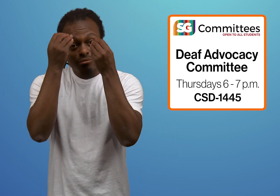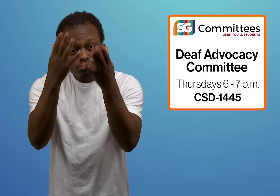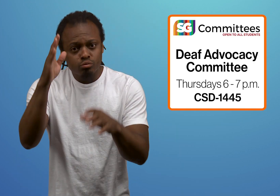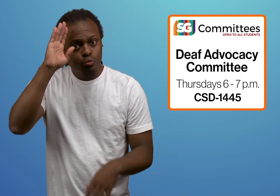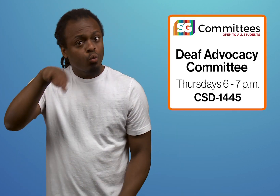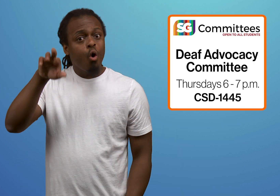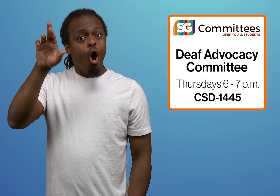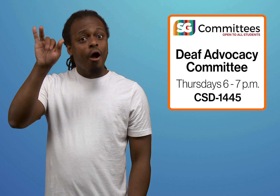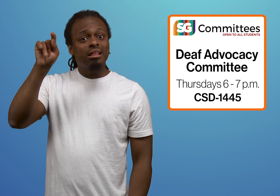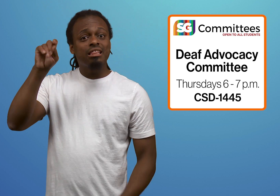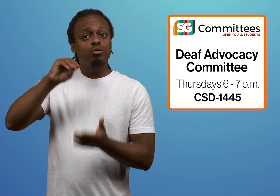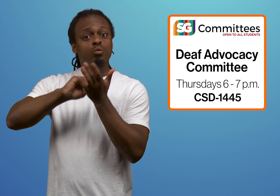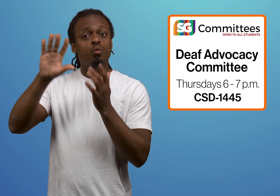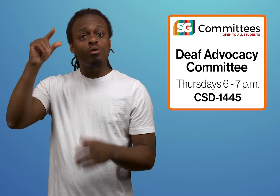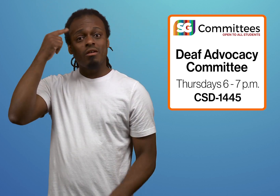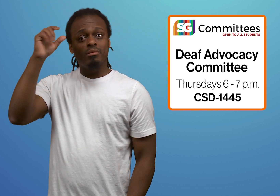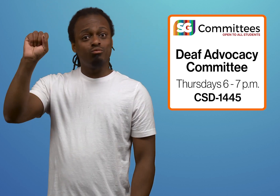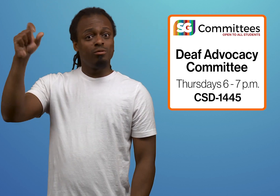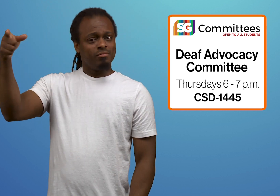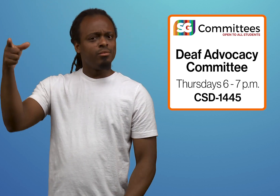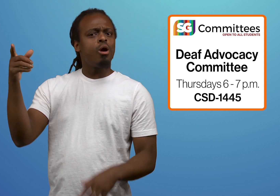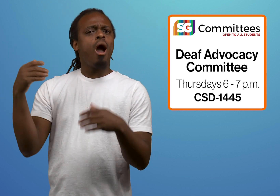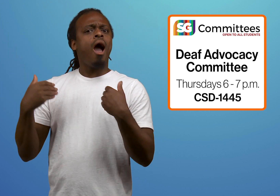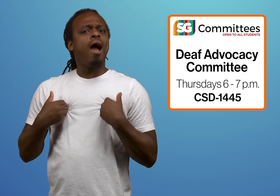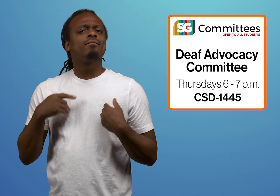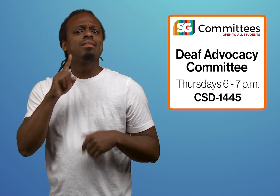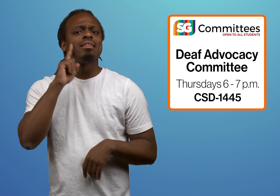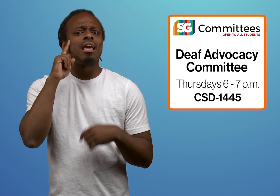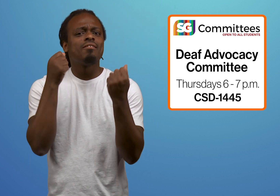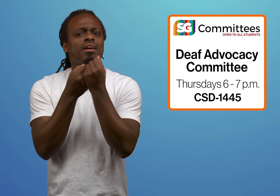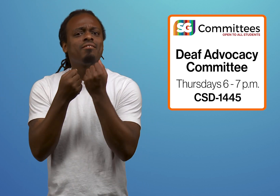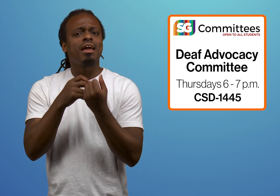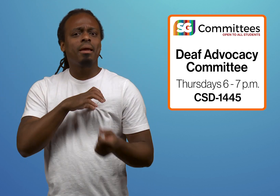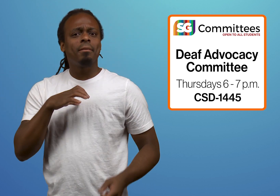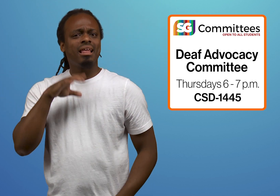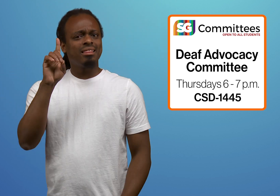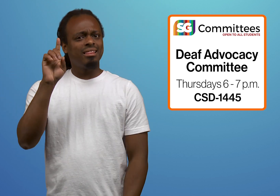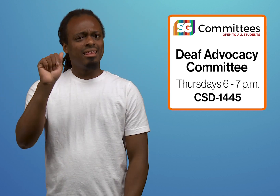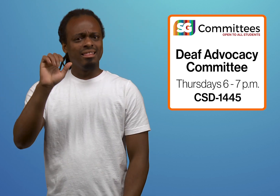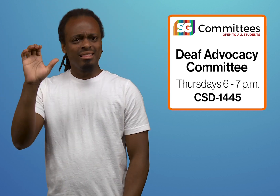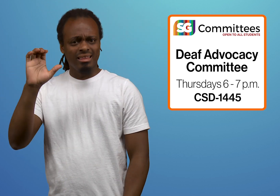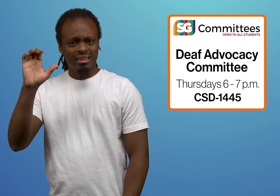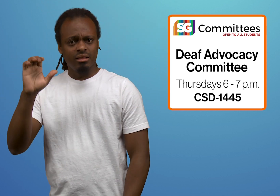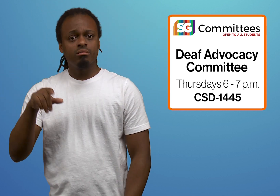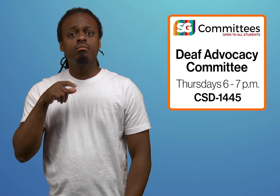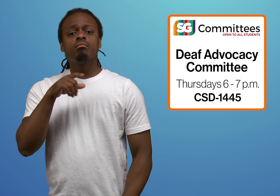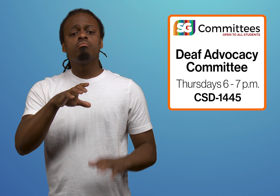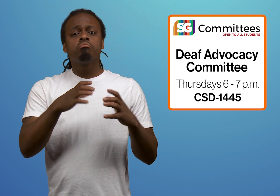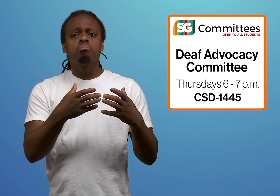First, we want to make sure you’re aware that RIT Student Government has a Deaf Advocacy Committee.